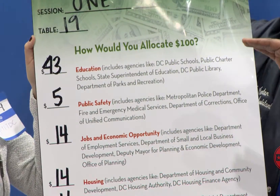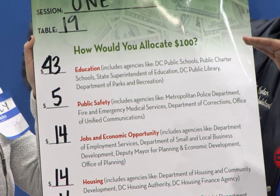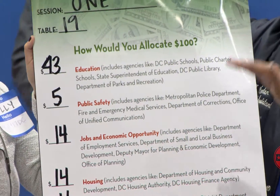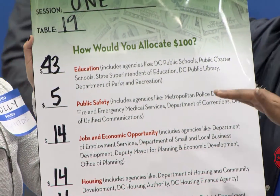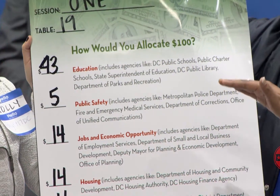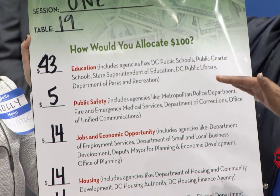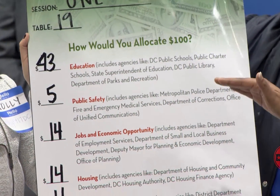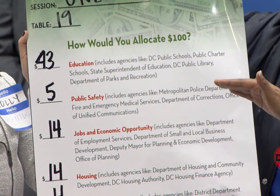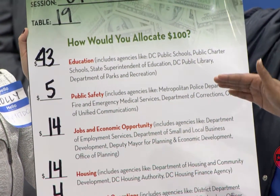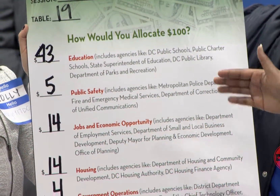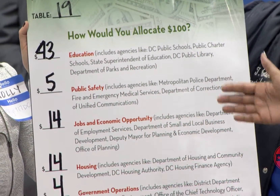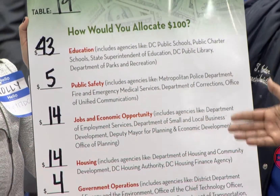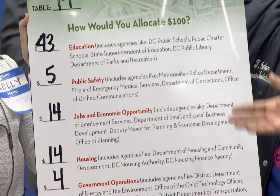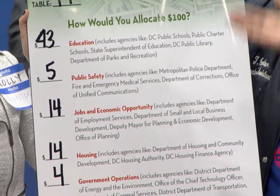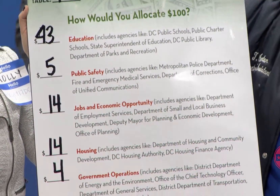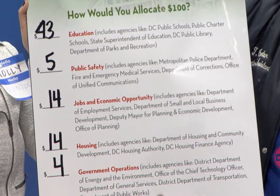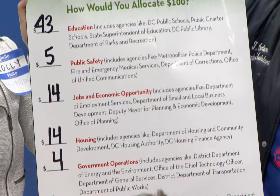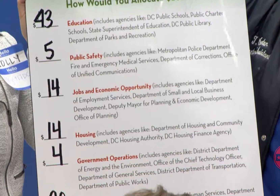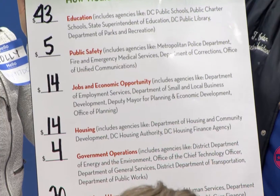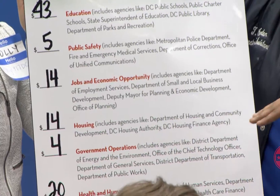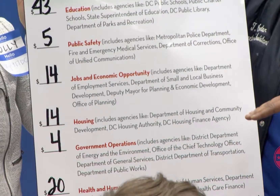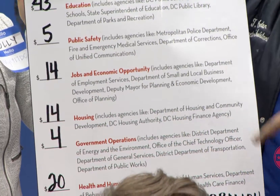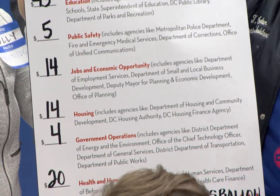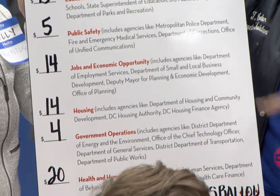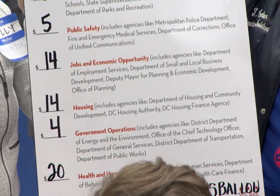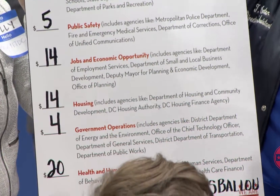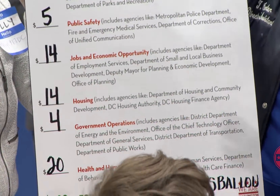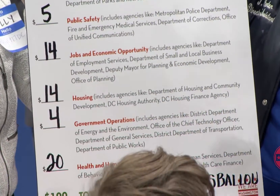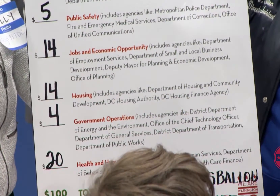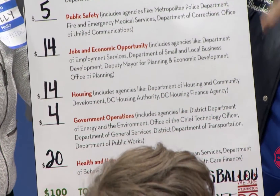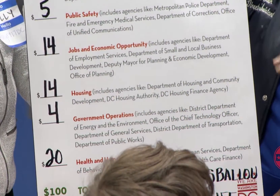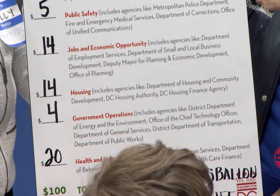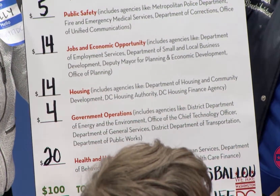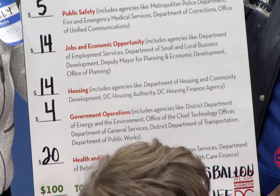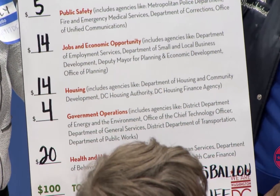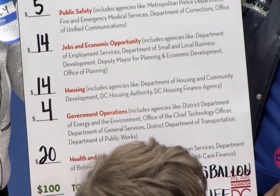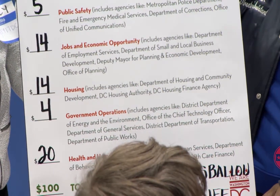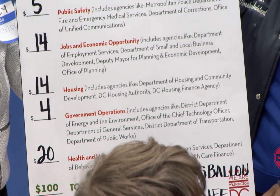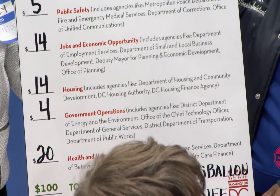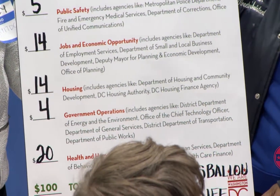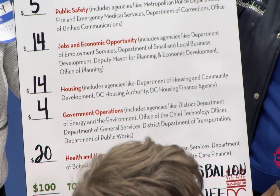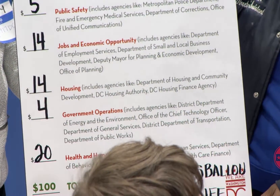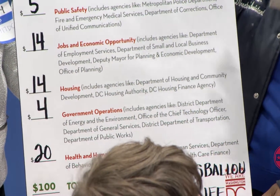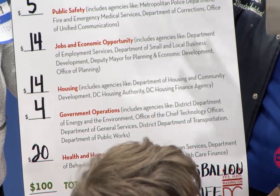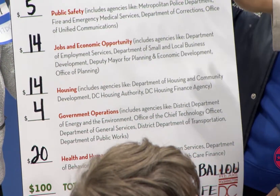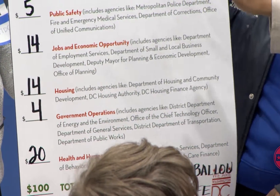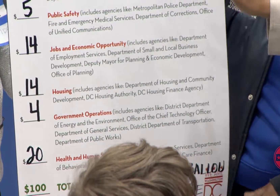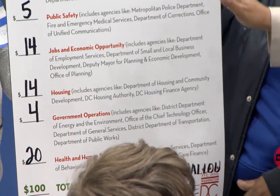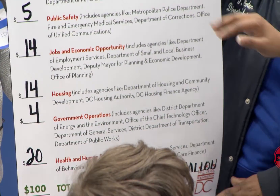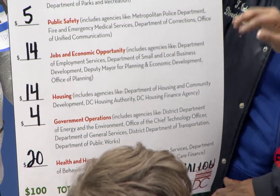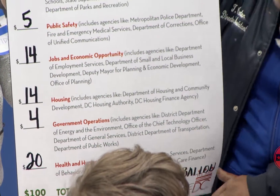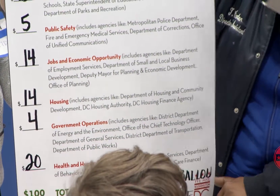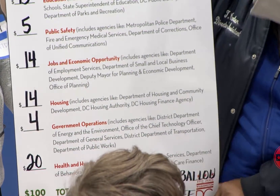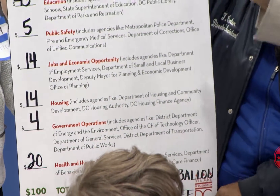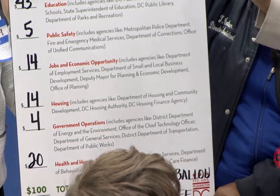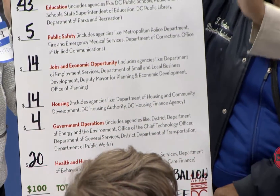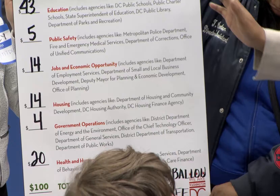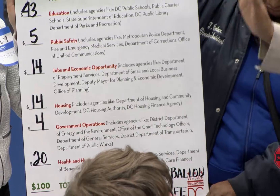HELP TUTOR CHILDREN TO HELP ACHIEVE CERTAIN LEVELS SO WE DIDN'T JUST LEAVE IT AT 43%. THERE WAS SOME ALLOCATION